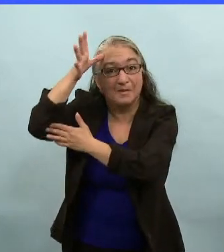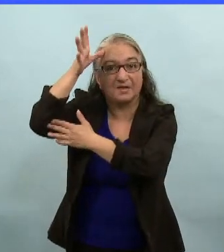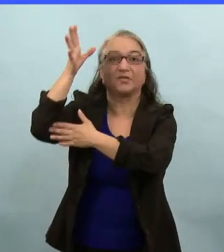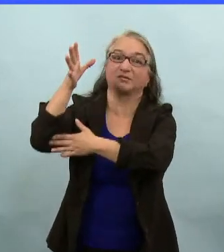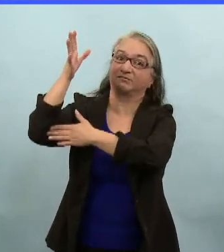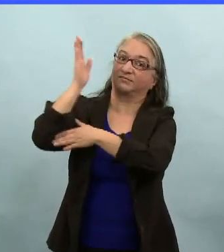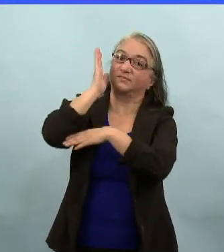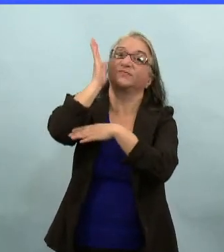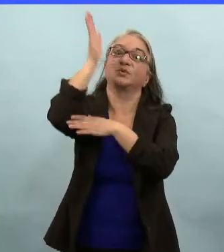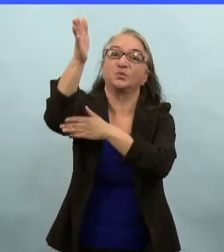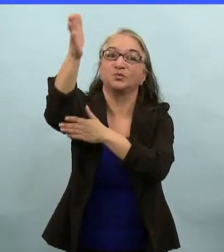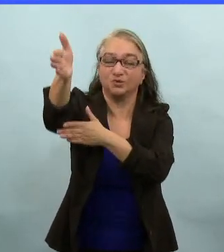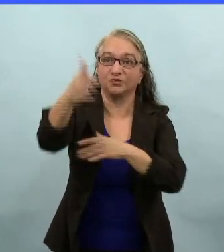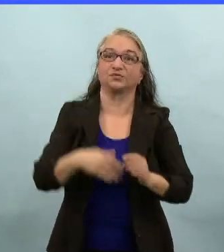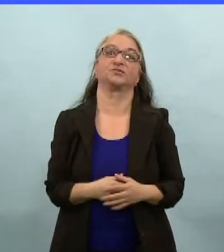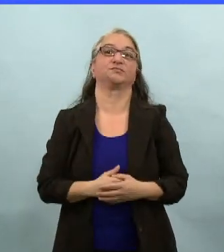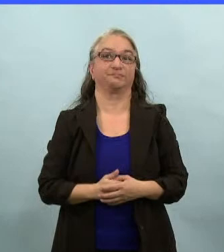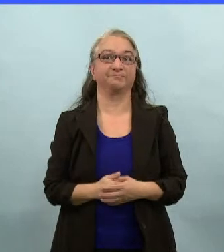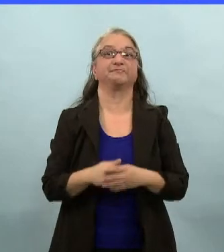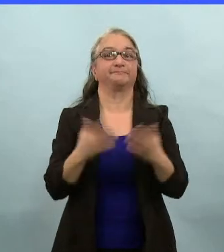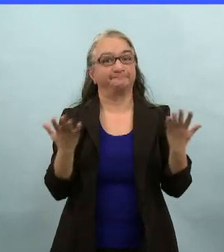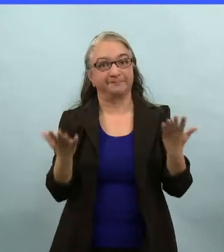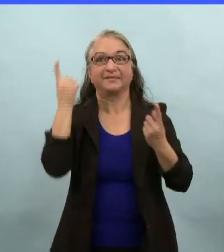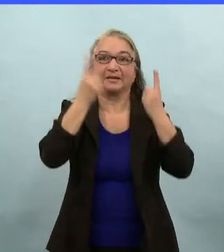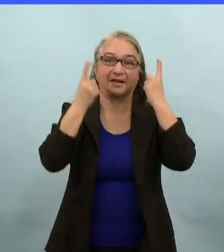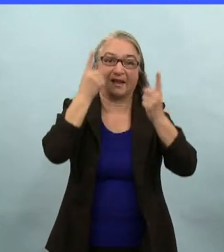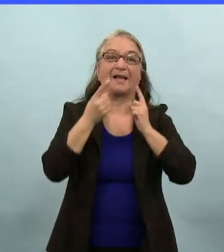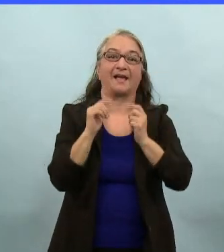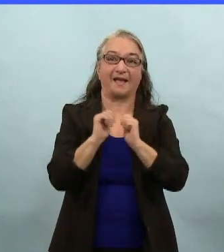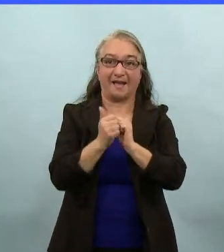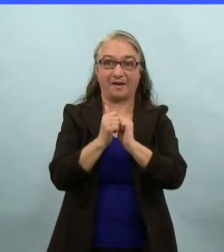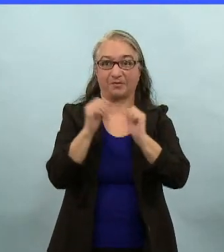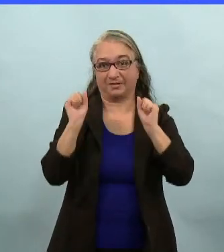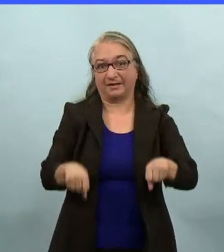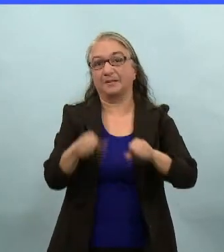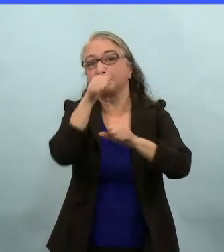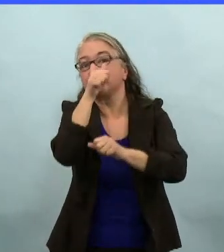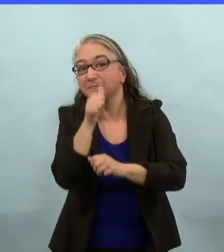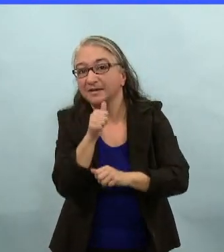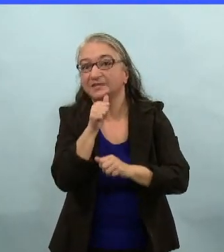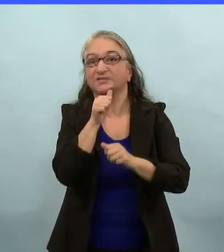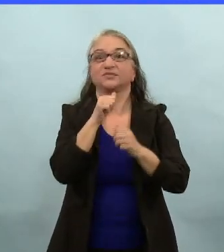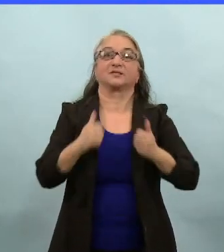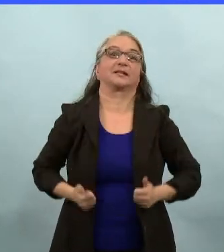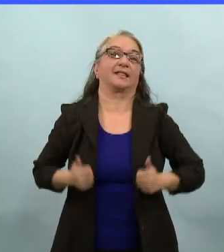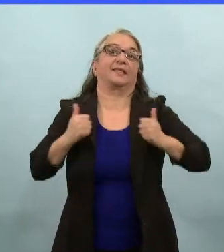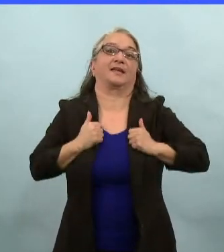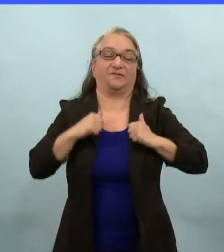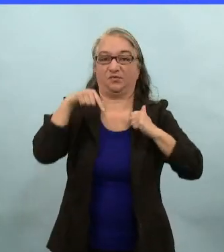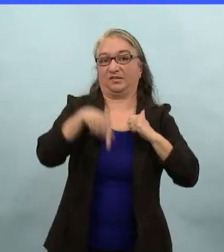with this uh with this virus and i think you know it's not just something that's unique to manitoba